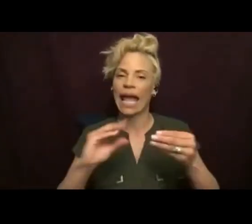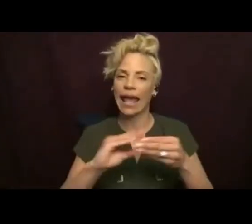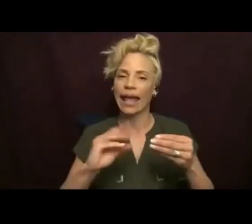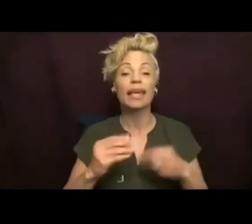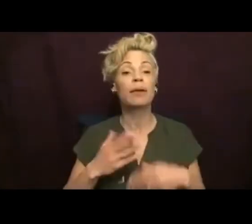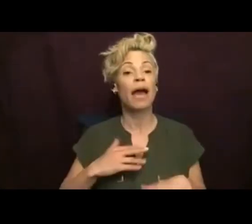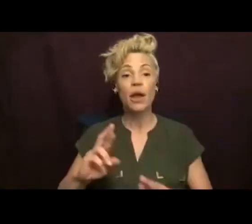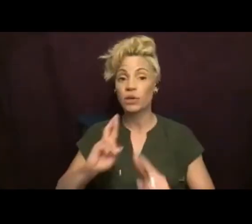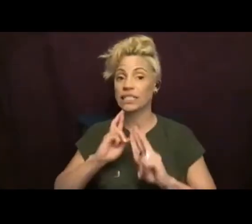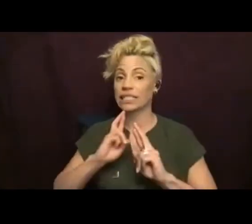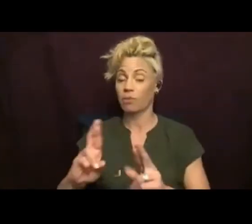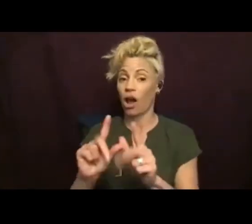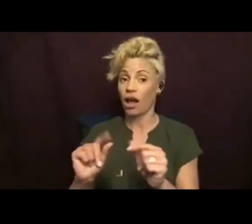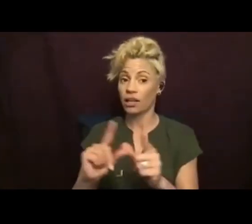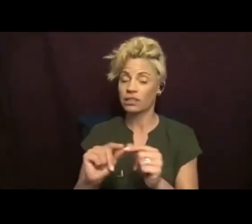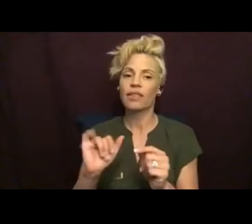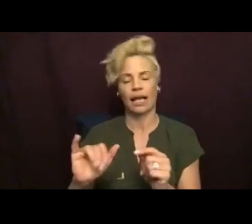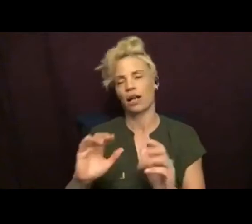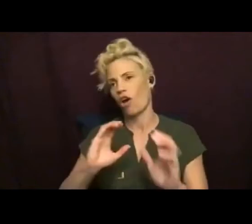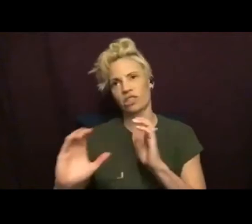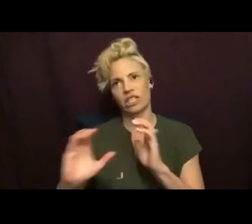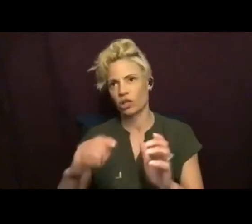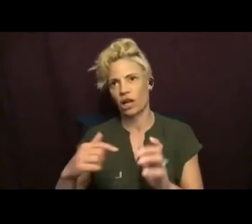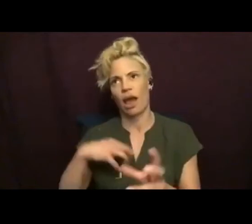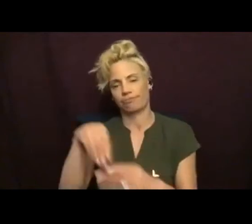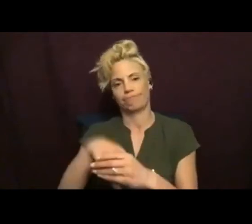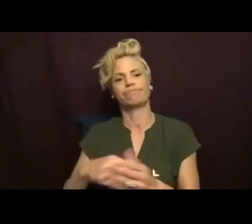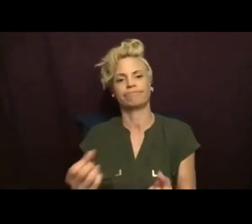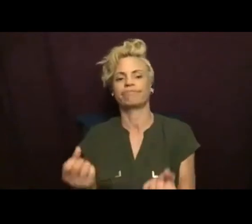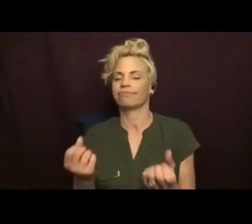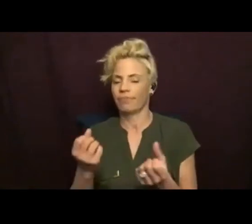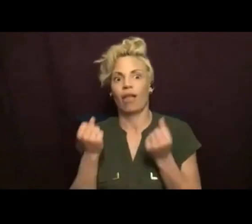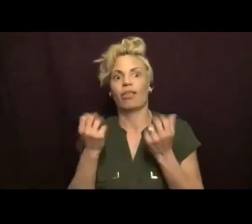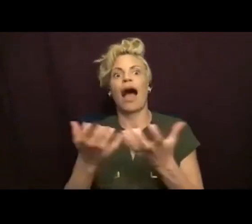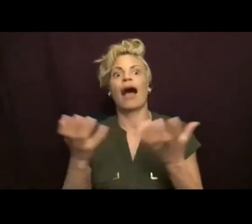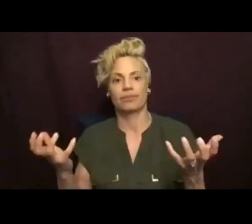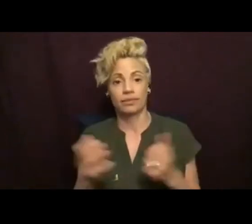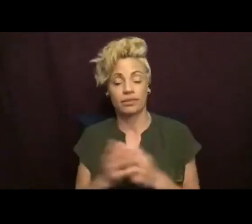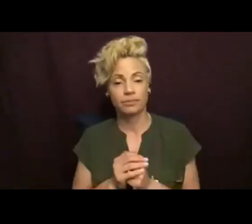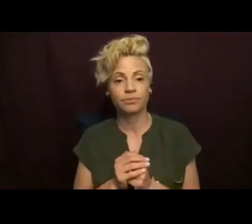which is a conversation that happens a lot, how do we take what's good about this COVID period